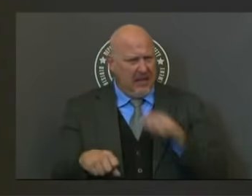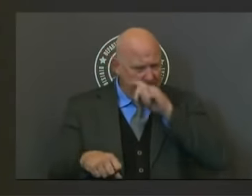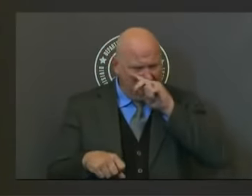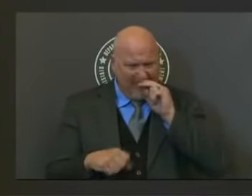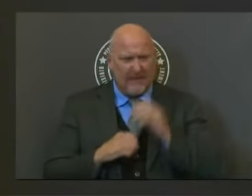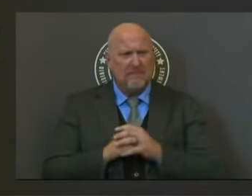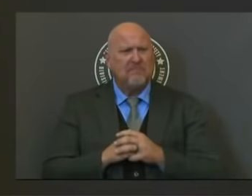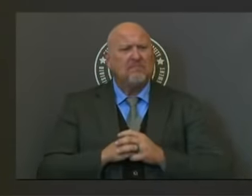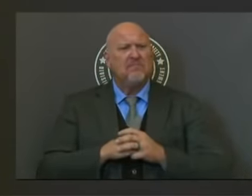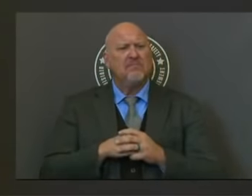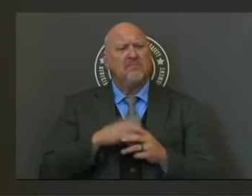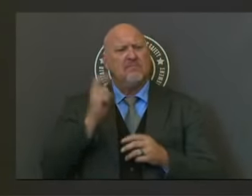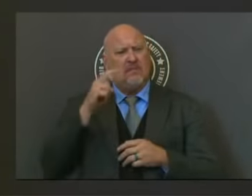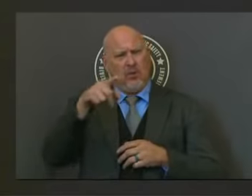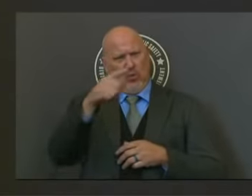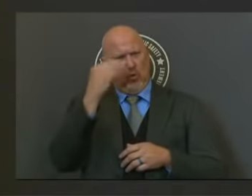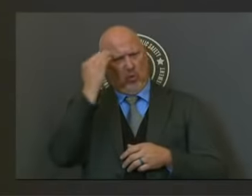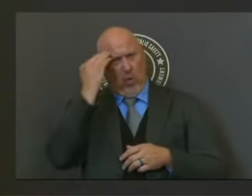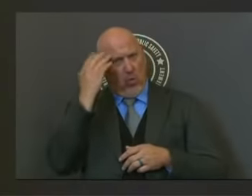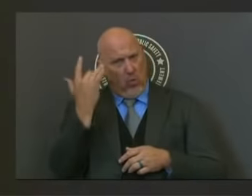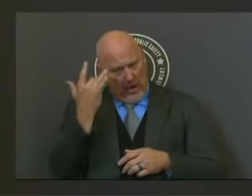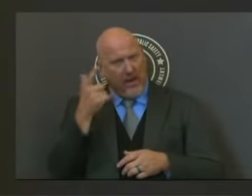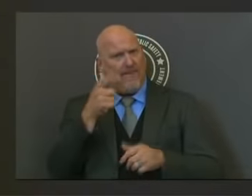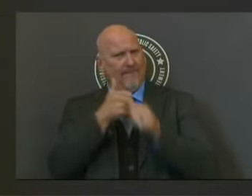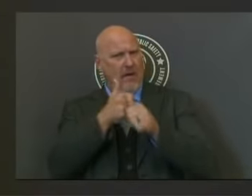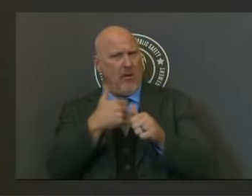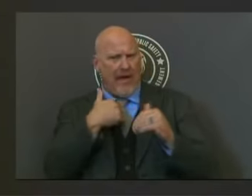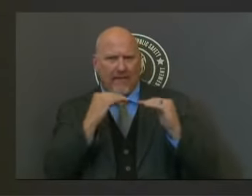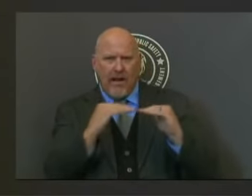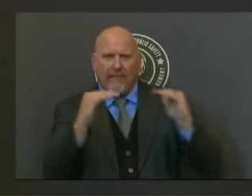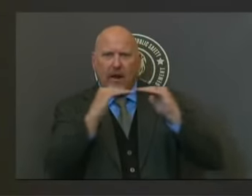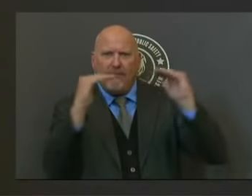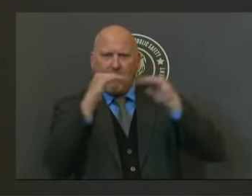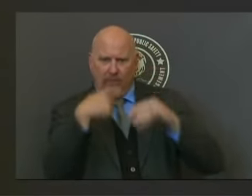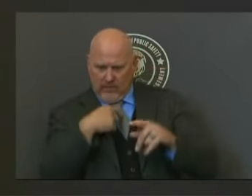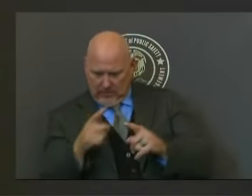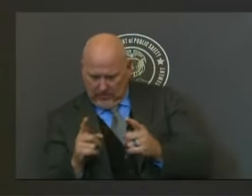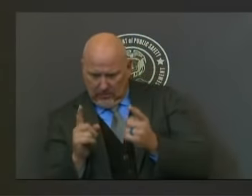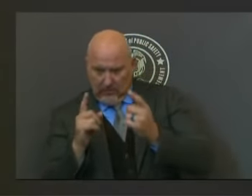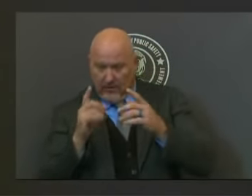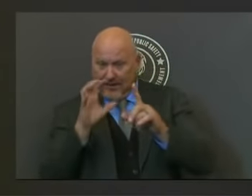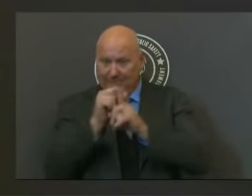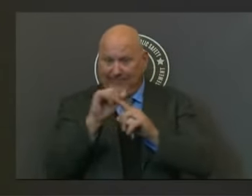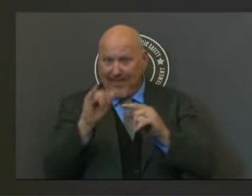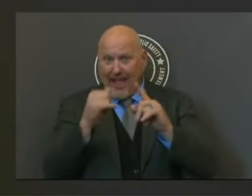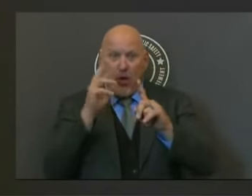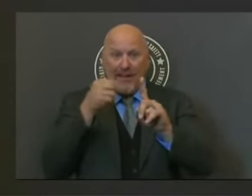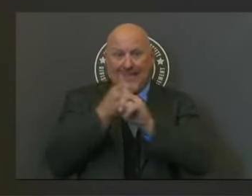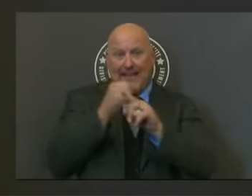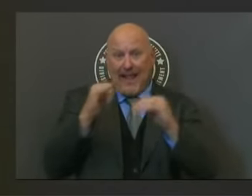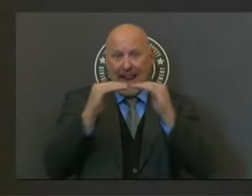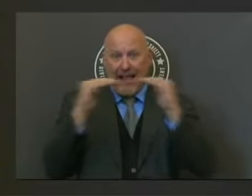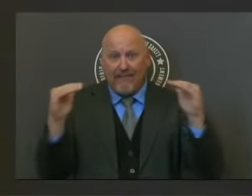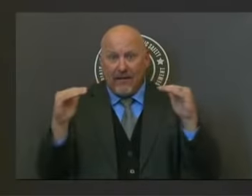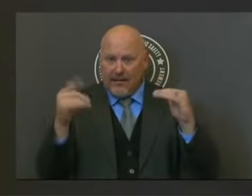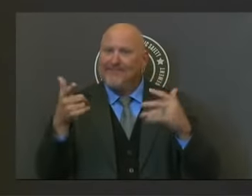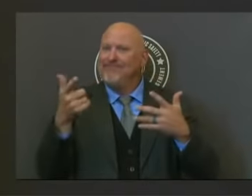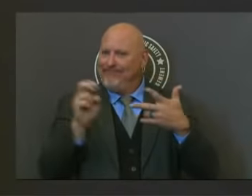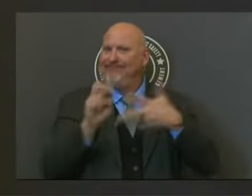then they can obtain these if we work together as they governor